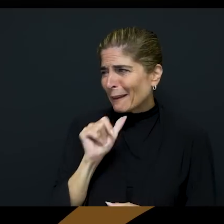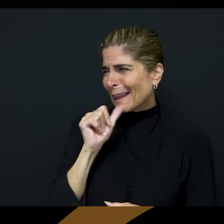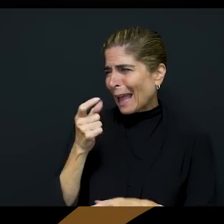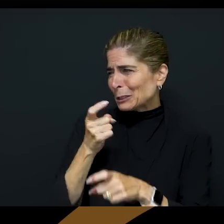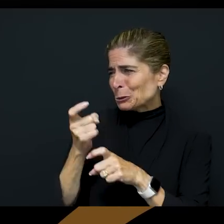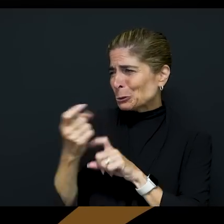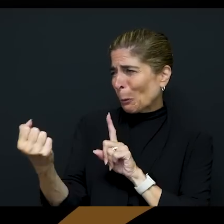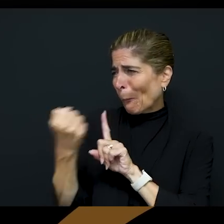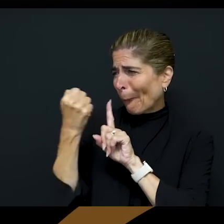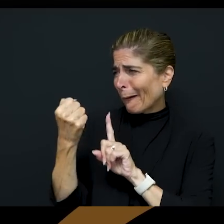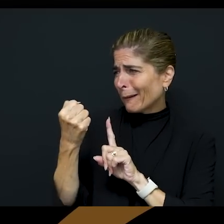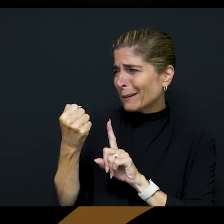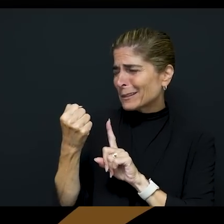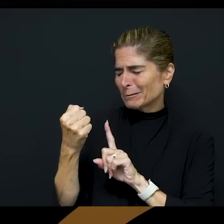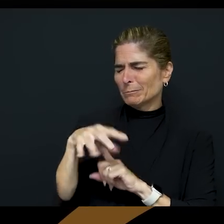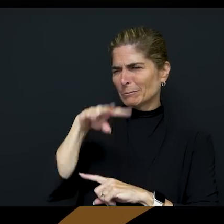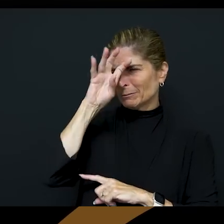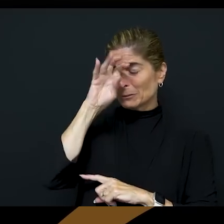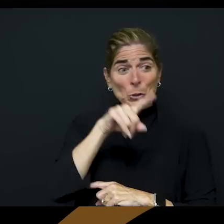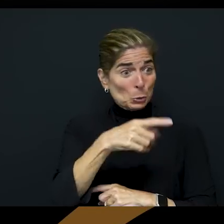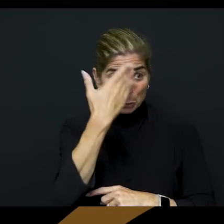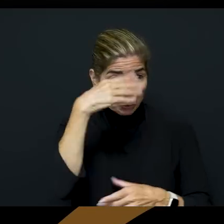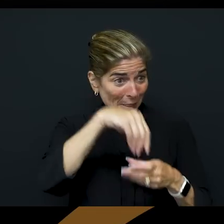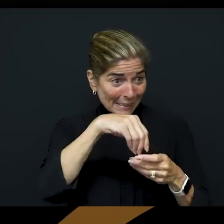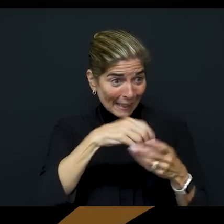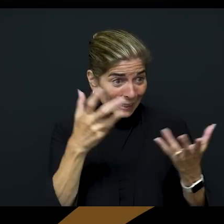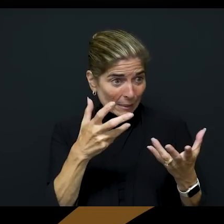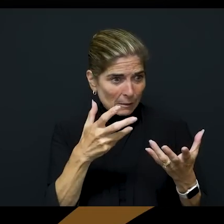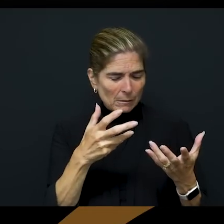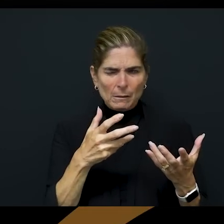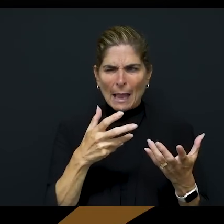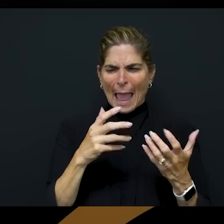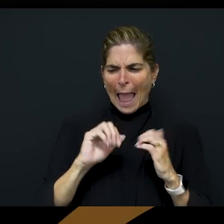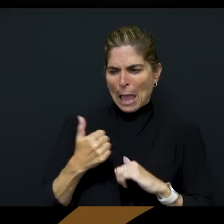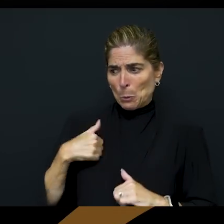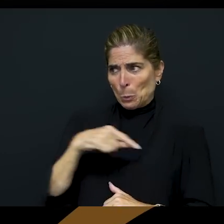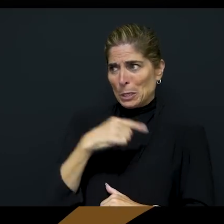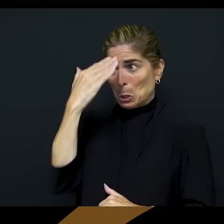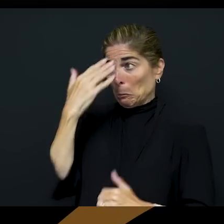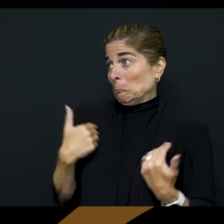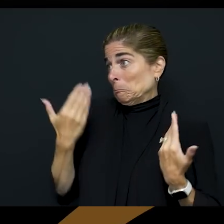Are you sure this isn't some kind of massive joke? So you don't know what it is? No I don’t. And, you know, obviously. But how do we know?